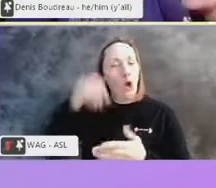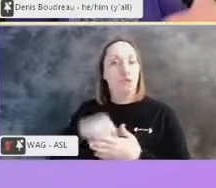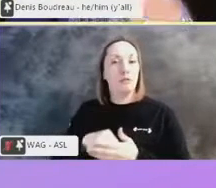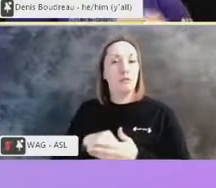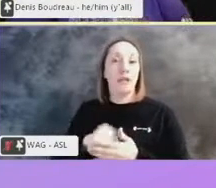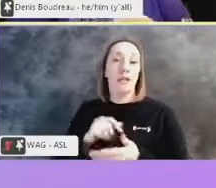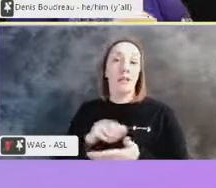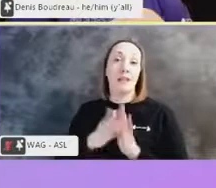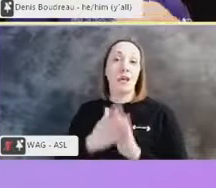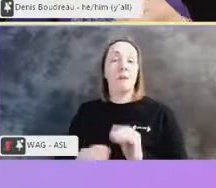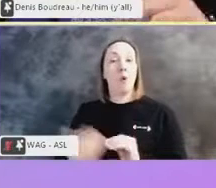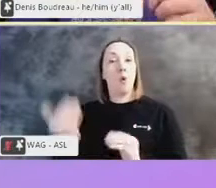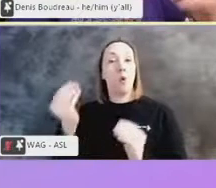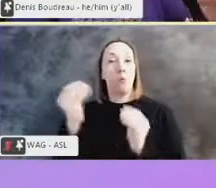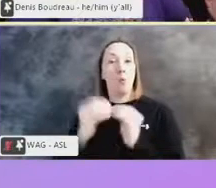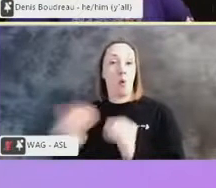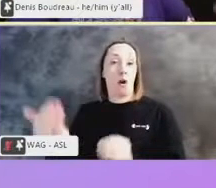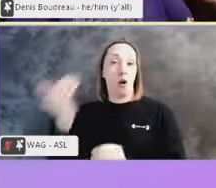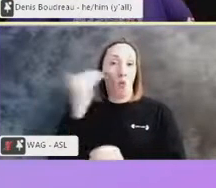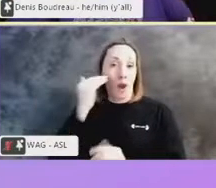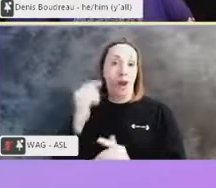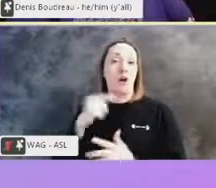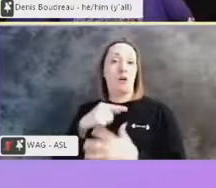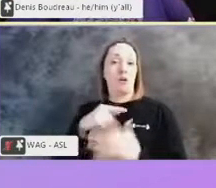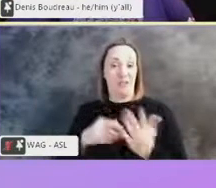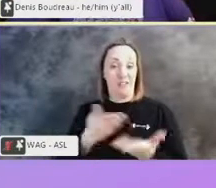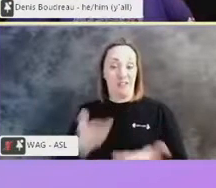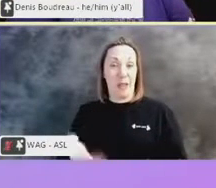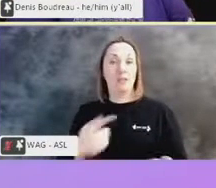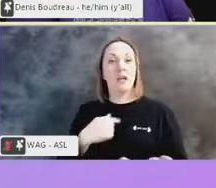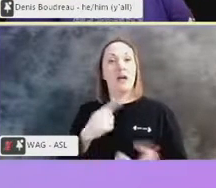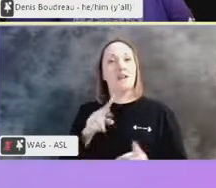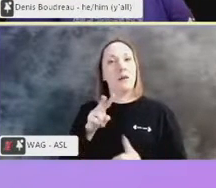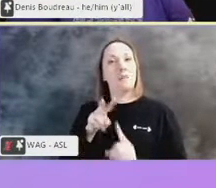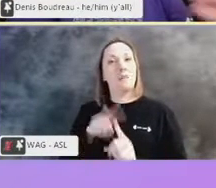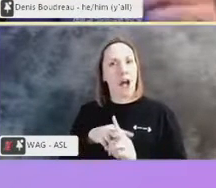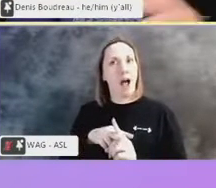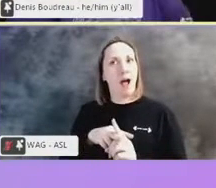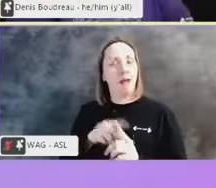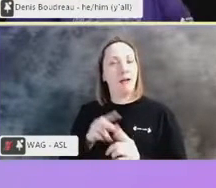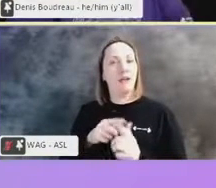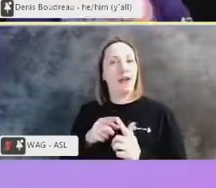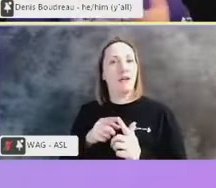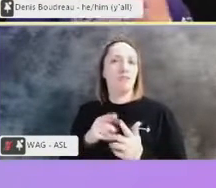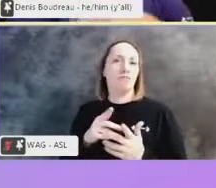mistakes all the time. The idea is to learn from that. The idea is to become more and more aware of these ideas.